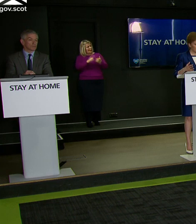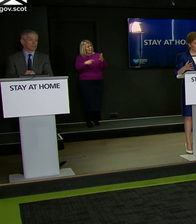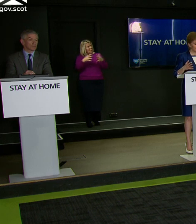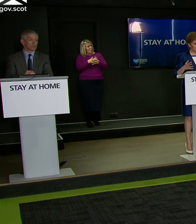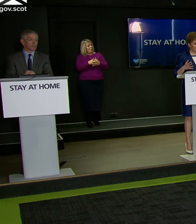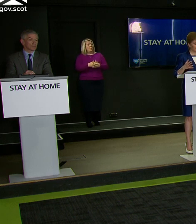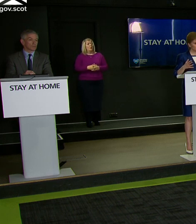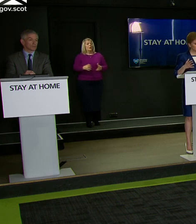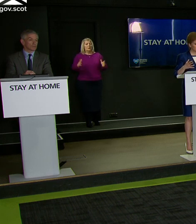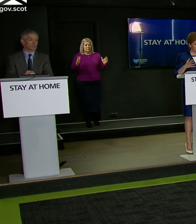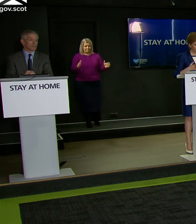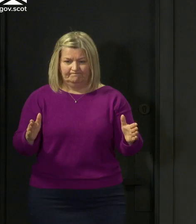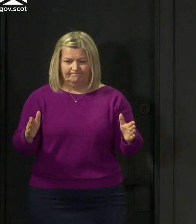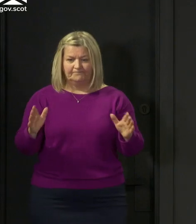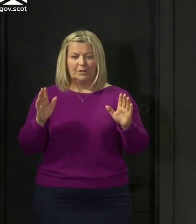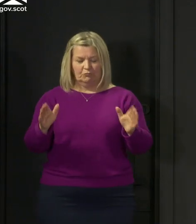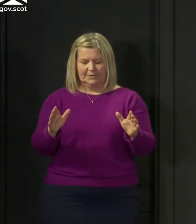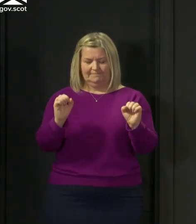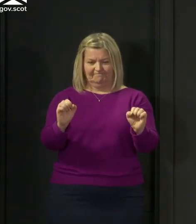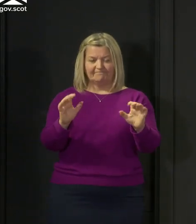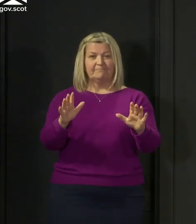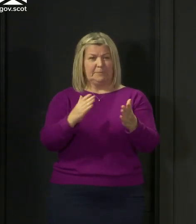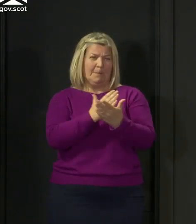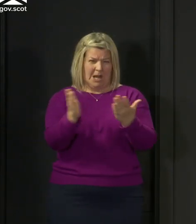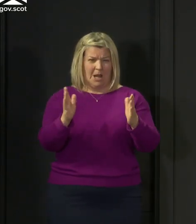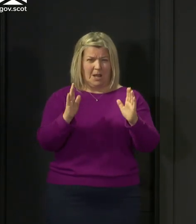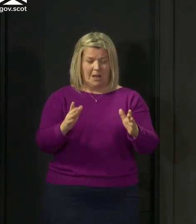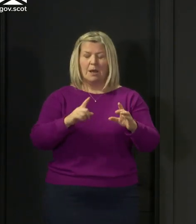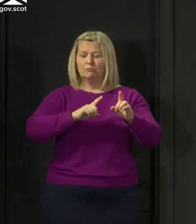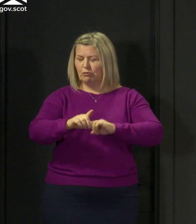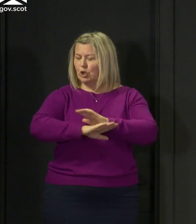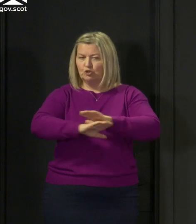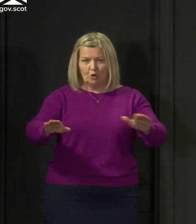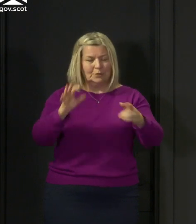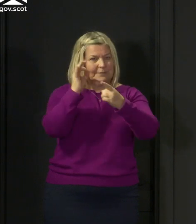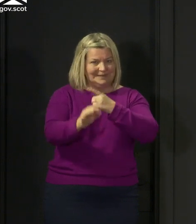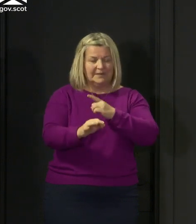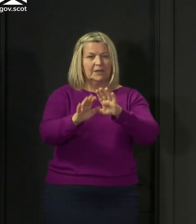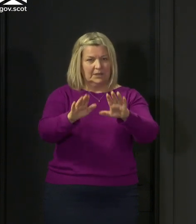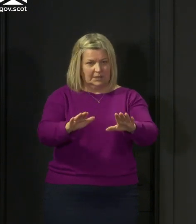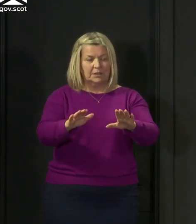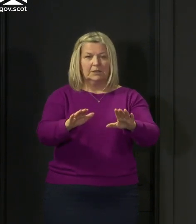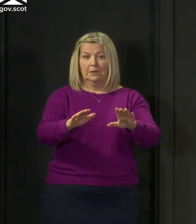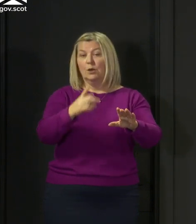I am going to take care not to go into specifics where there could be a range of examples you